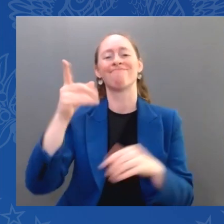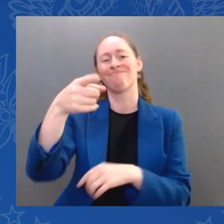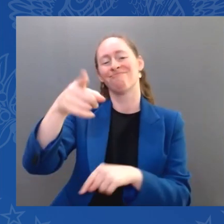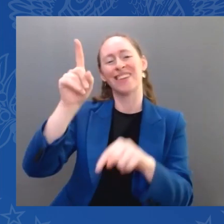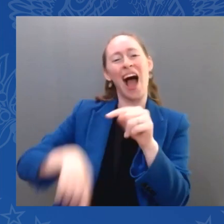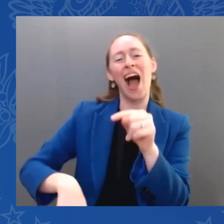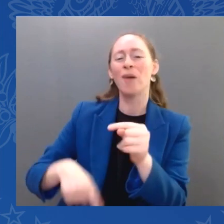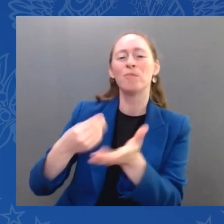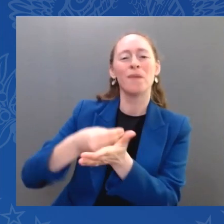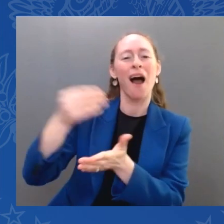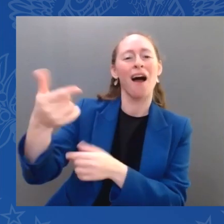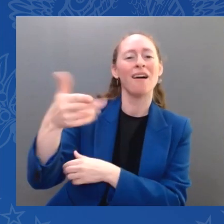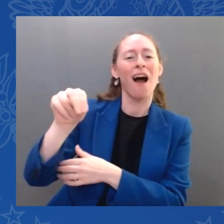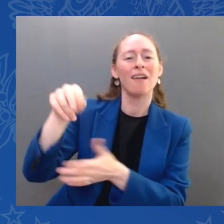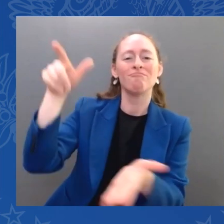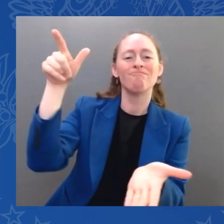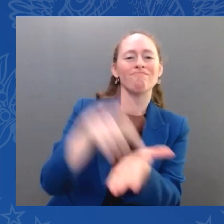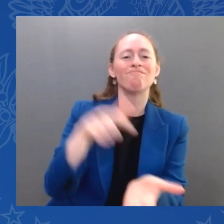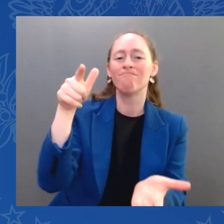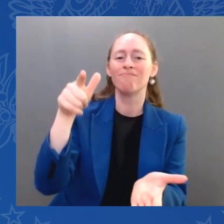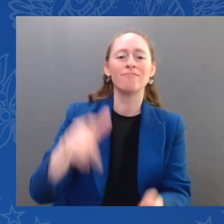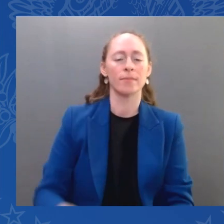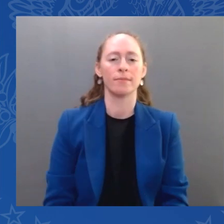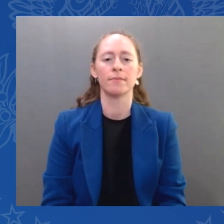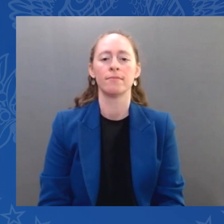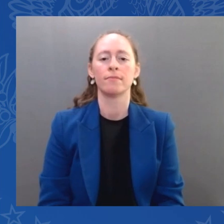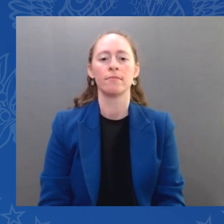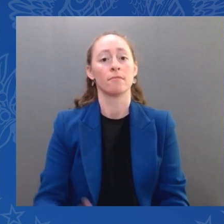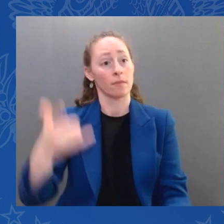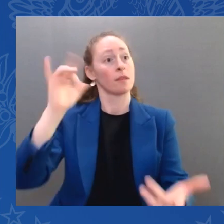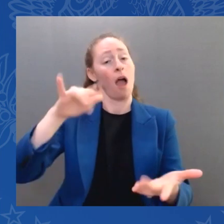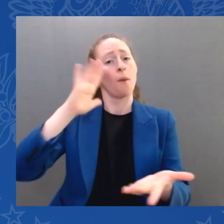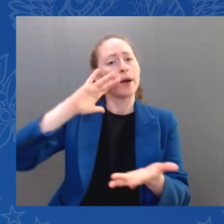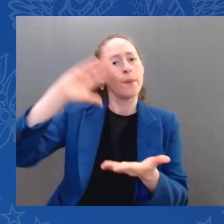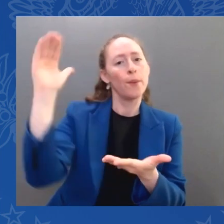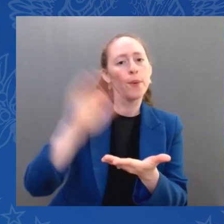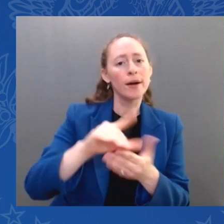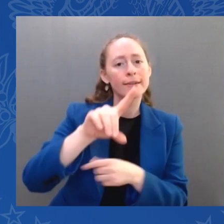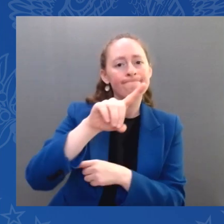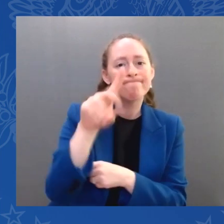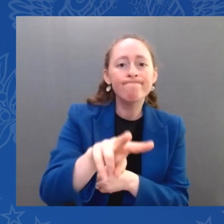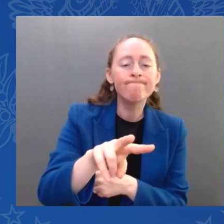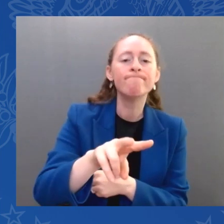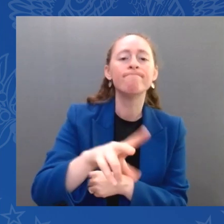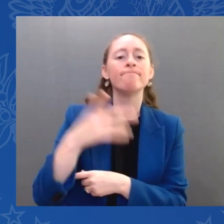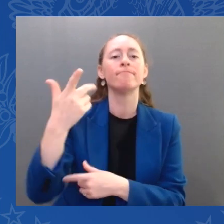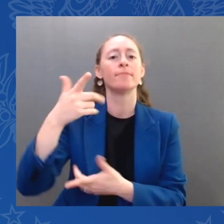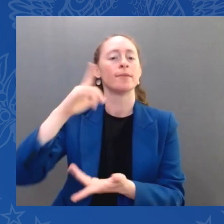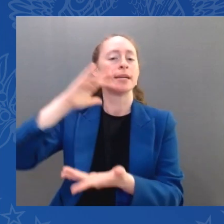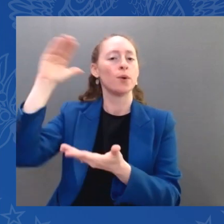and we can also stop more mass shootings. One, this law includes the first-ever federal law